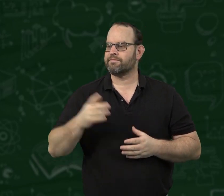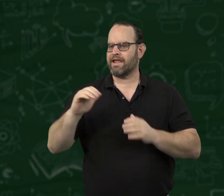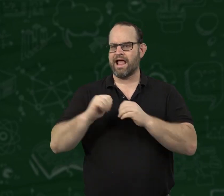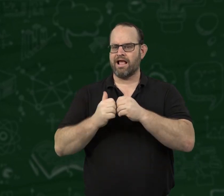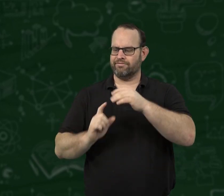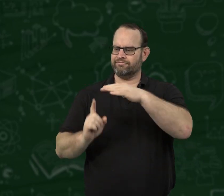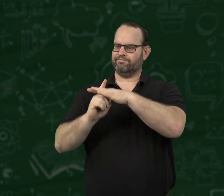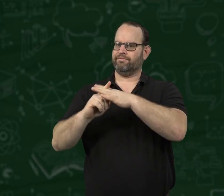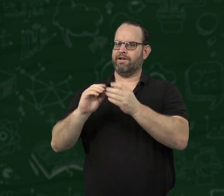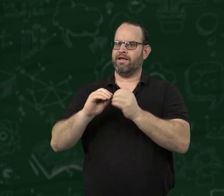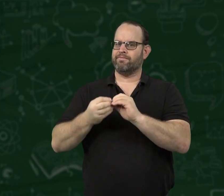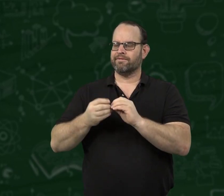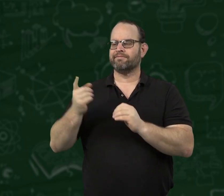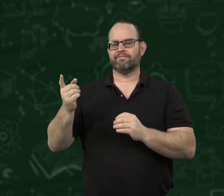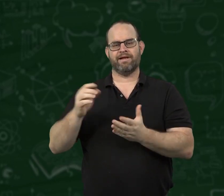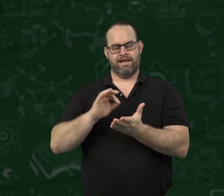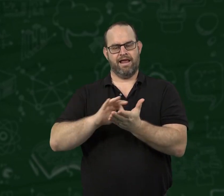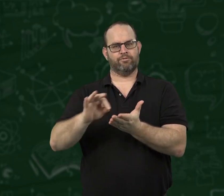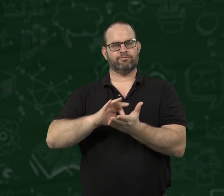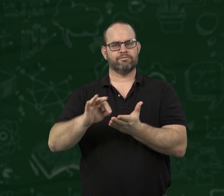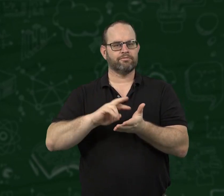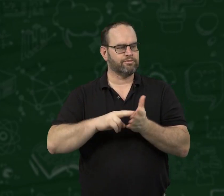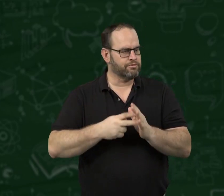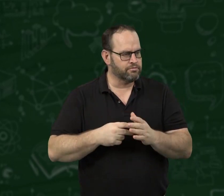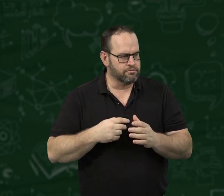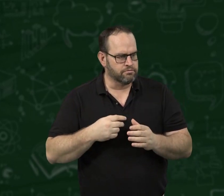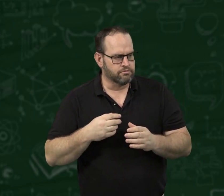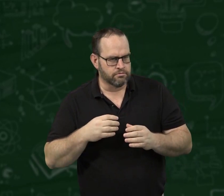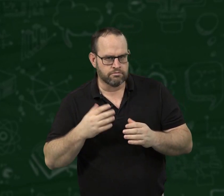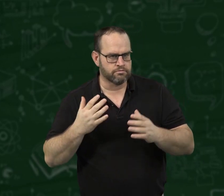Numbers were used for counting.